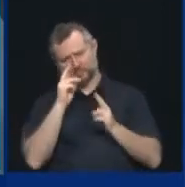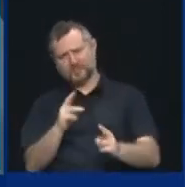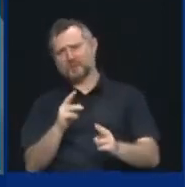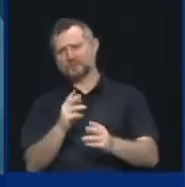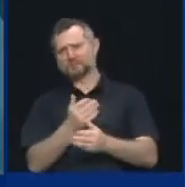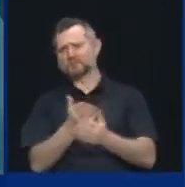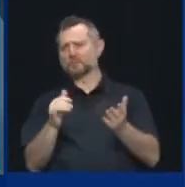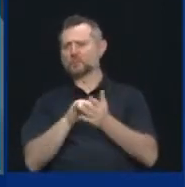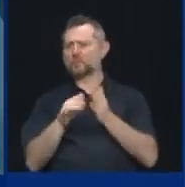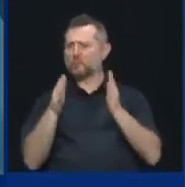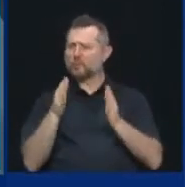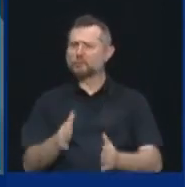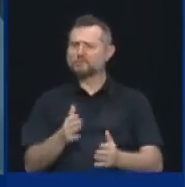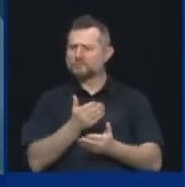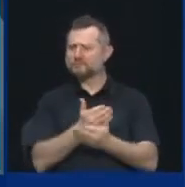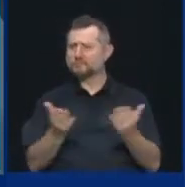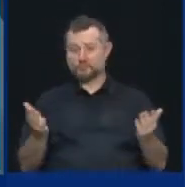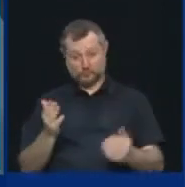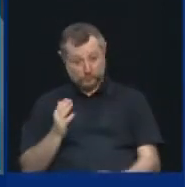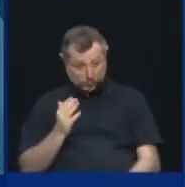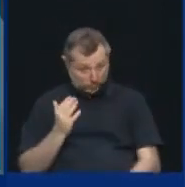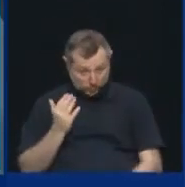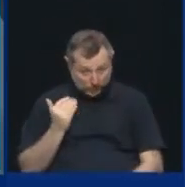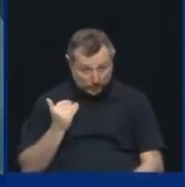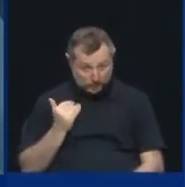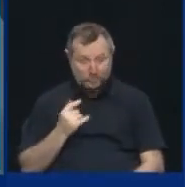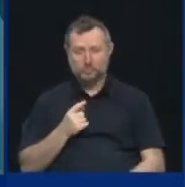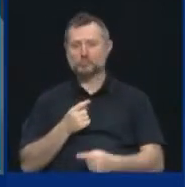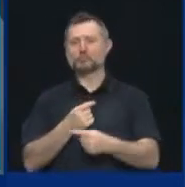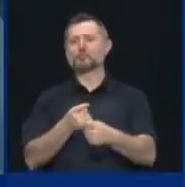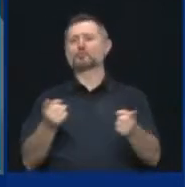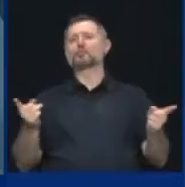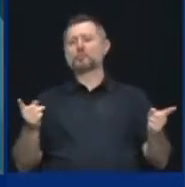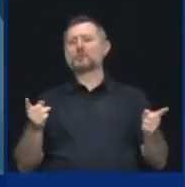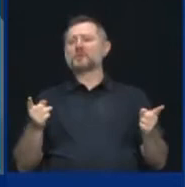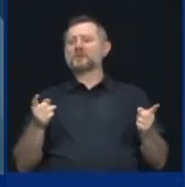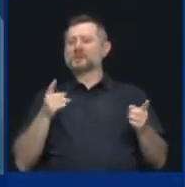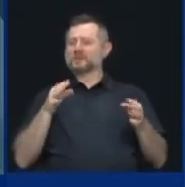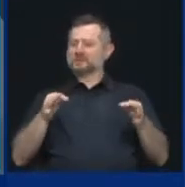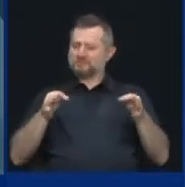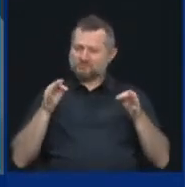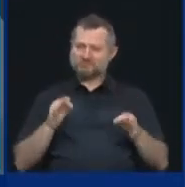I HAVE CHSU RESPECT FOR THE ACTIONS OF NEW YORKERS BECAUSE